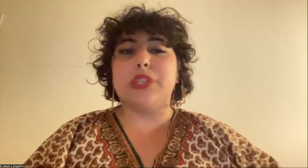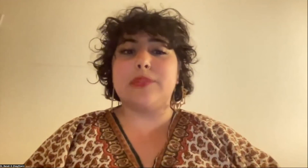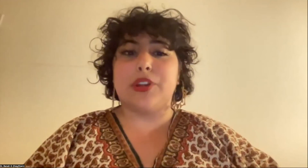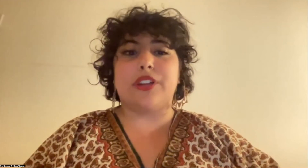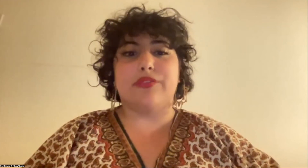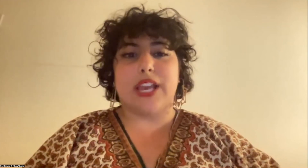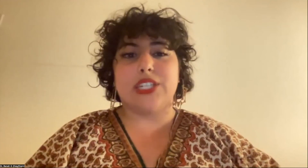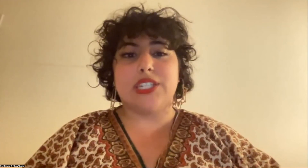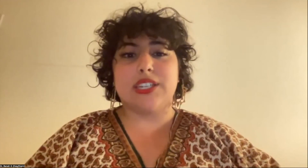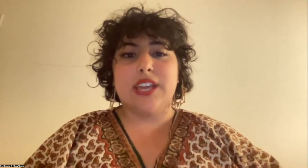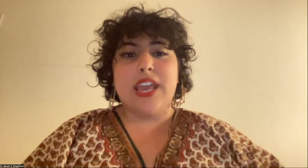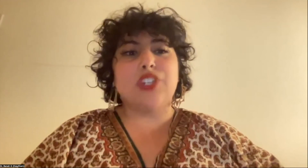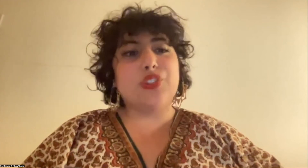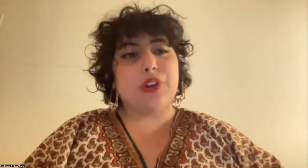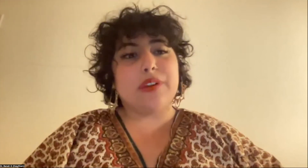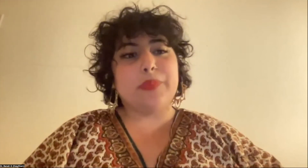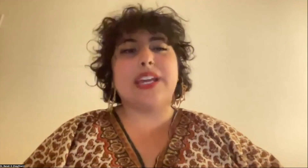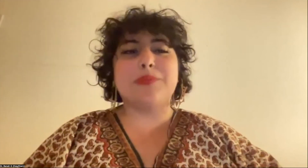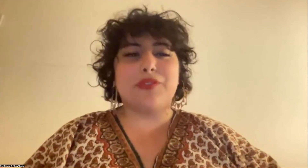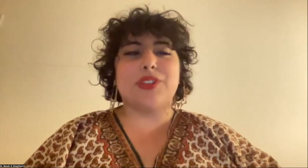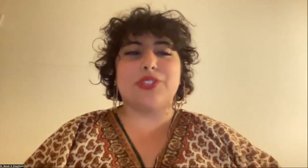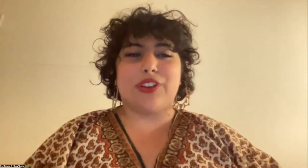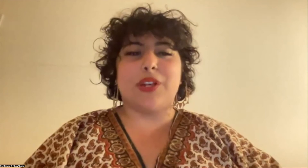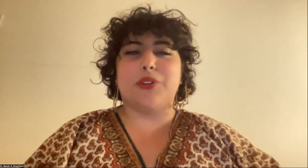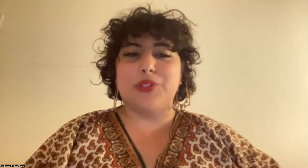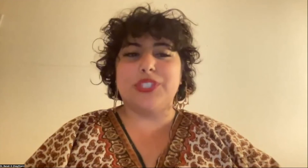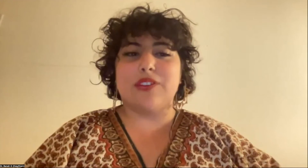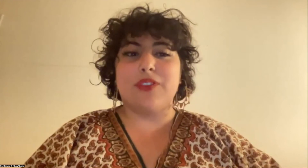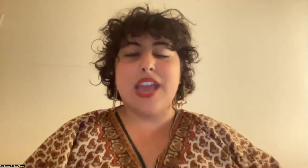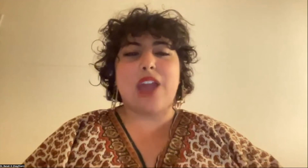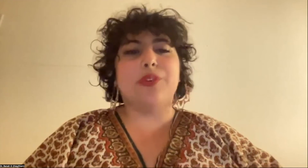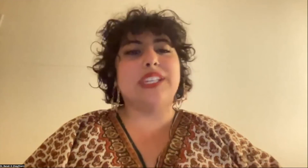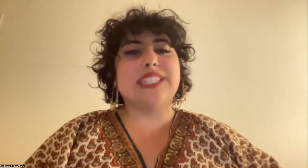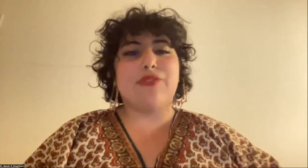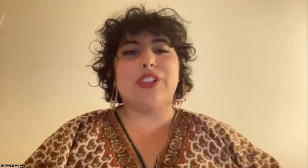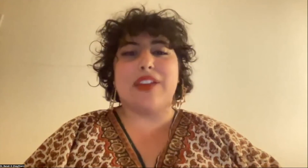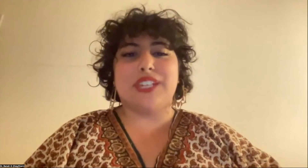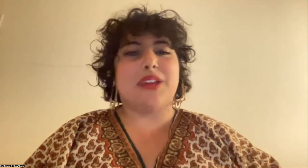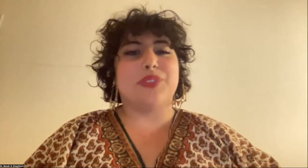spirit and flesh. In short, because my results are inconclusive, I will need several lifetimes